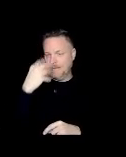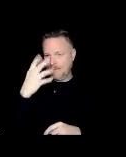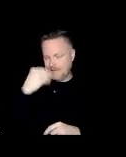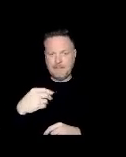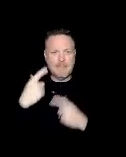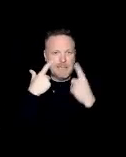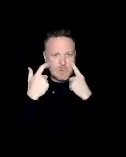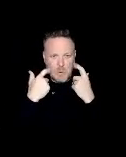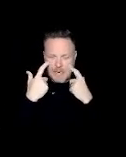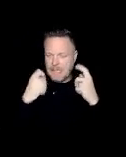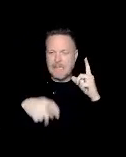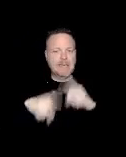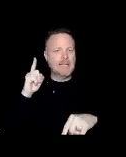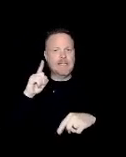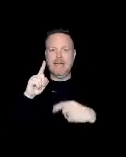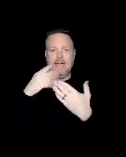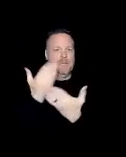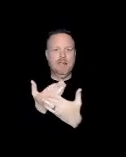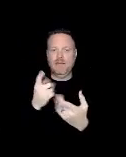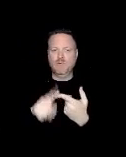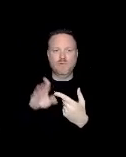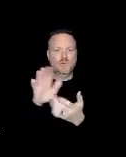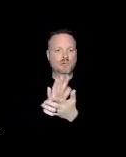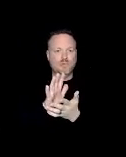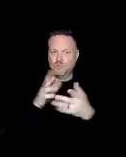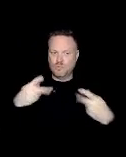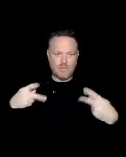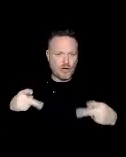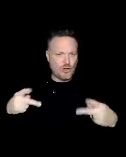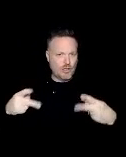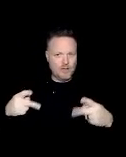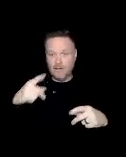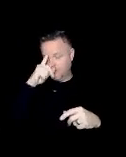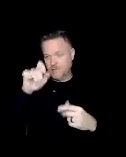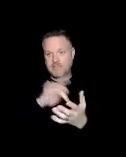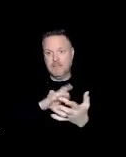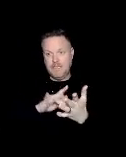he can't make it to his school party. The medications make him dizzy.